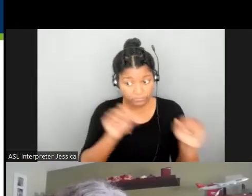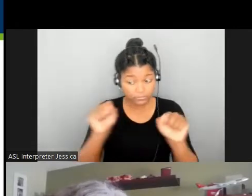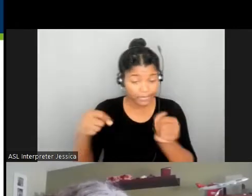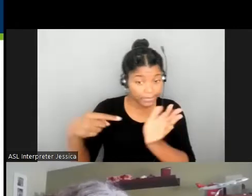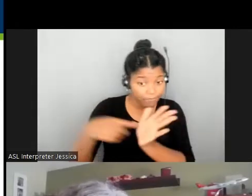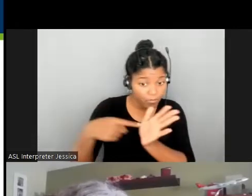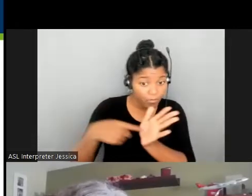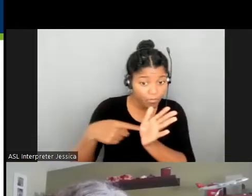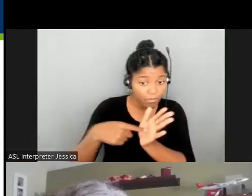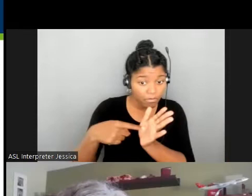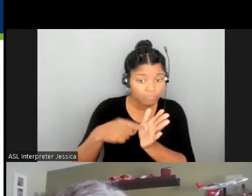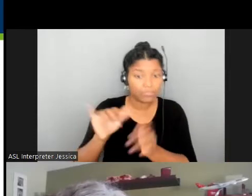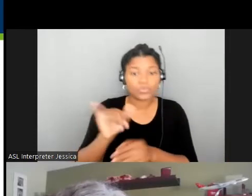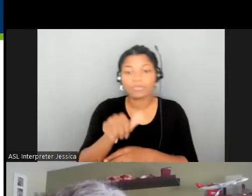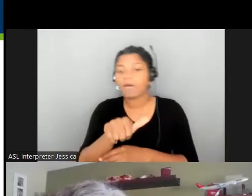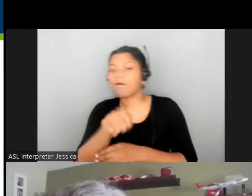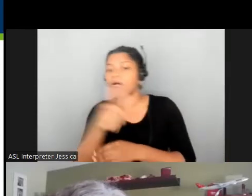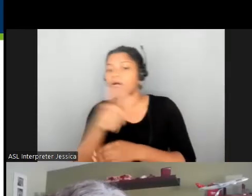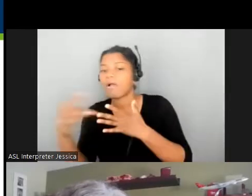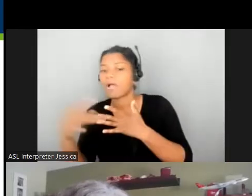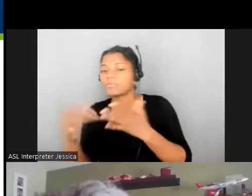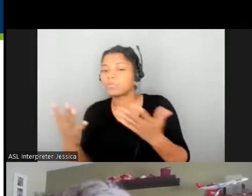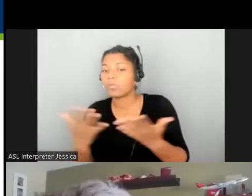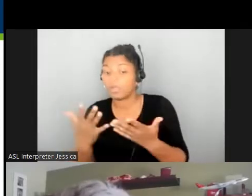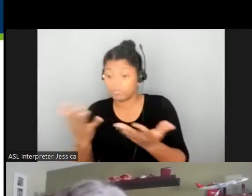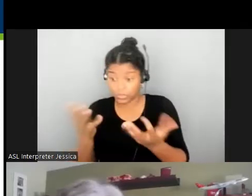We give them alternatives to stay in their home if that is what they would like to hear